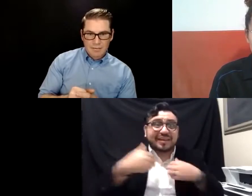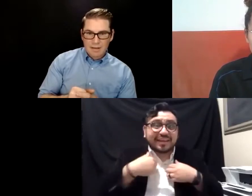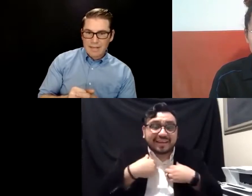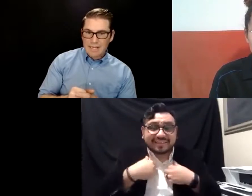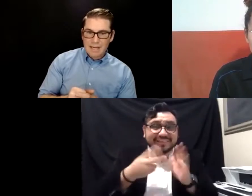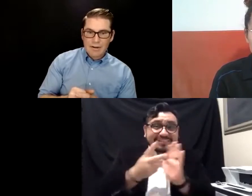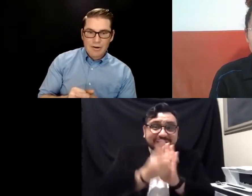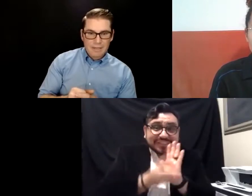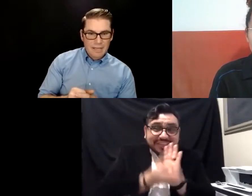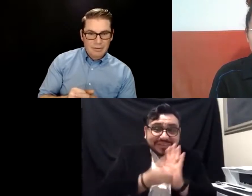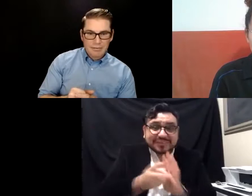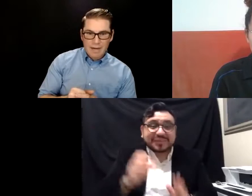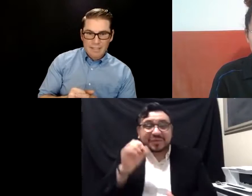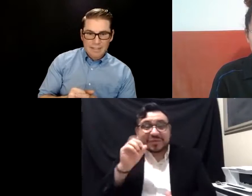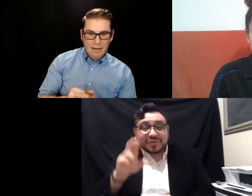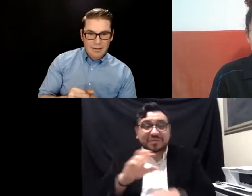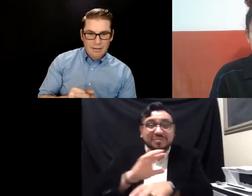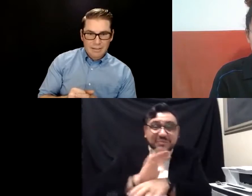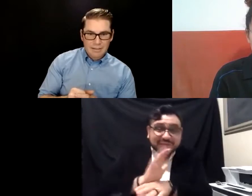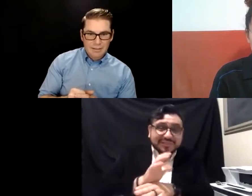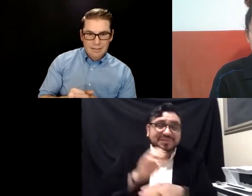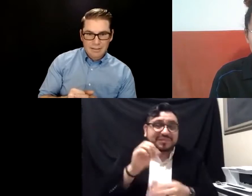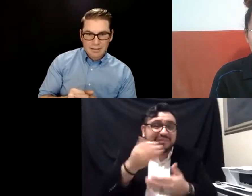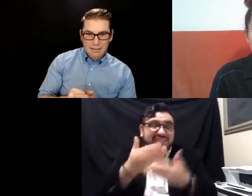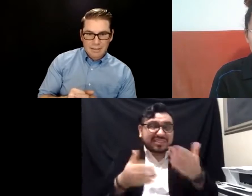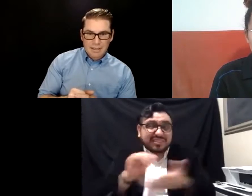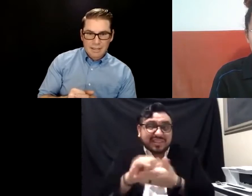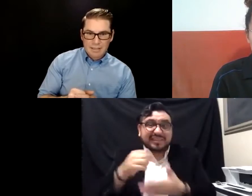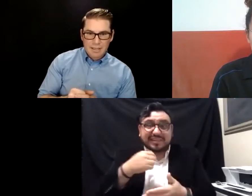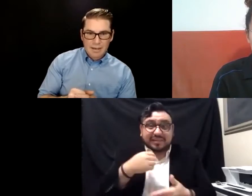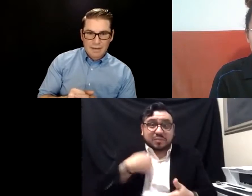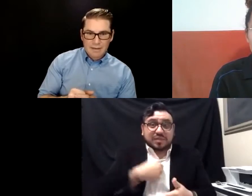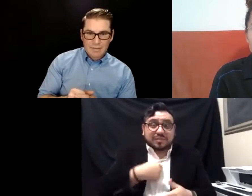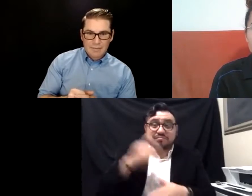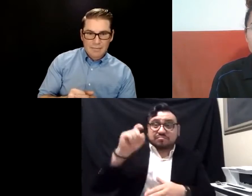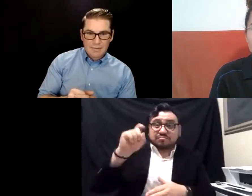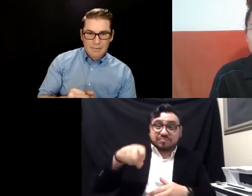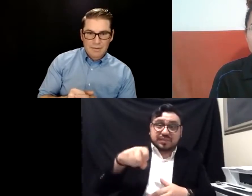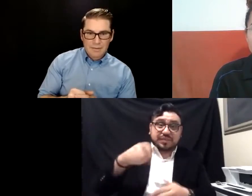One of the things that I know I'd like to advise others is